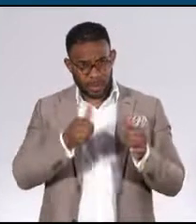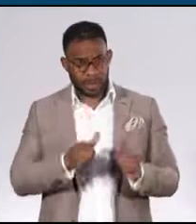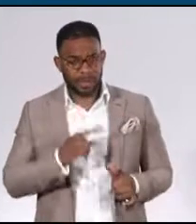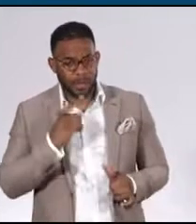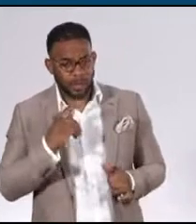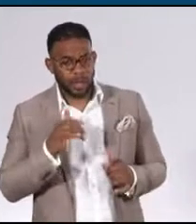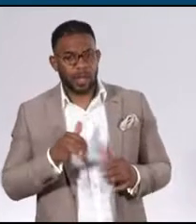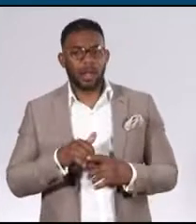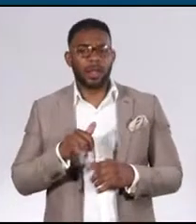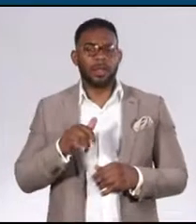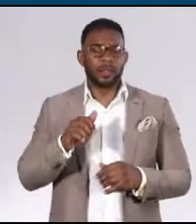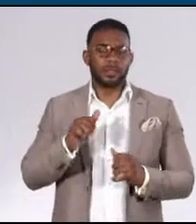uh would no longer be beneficial.